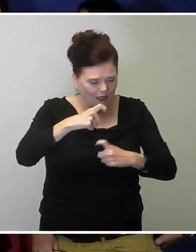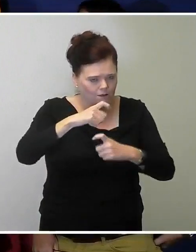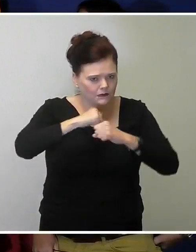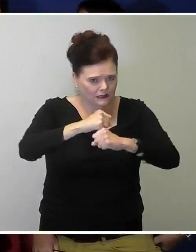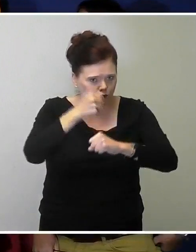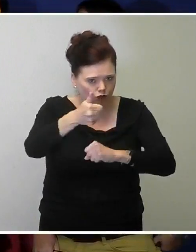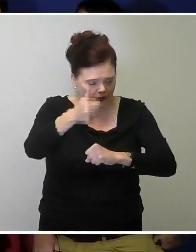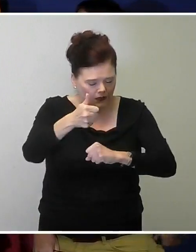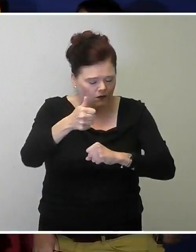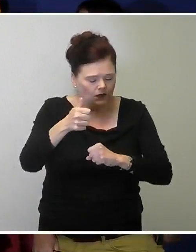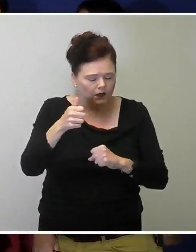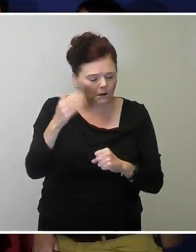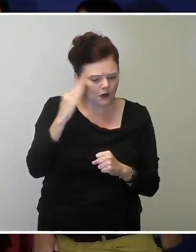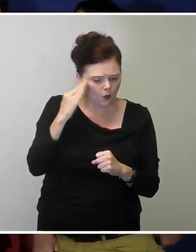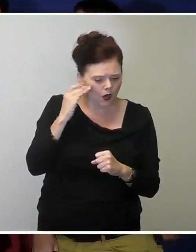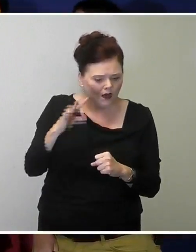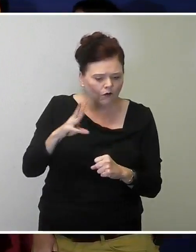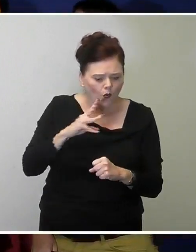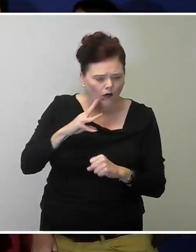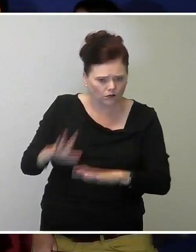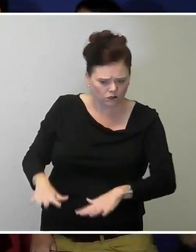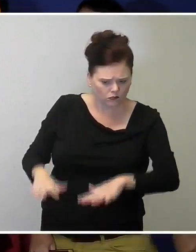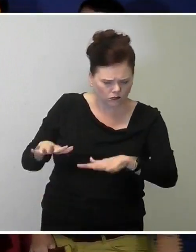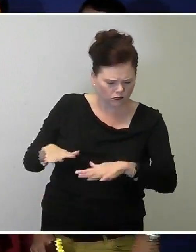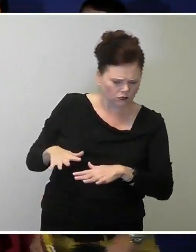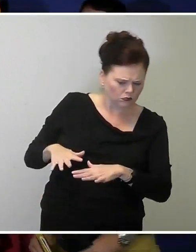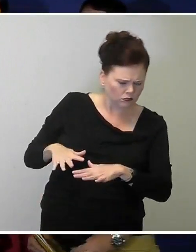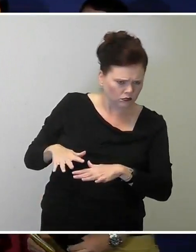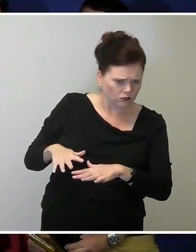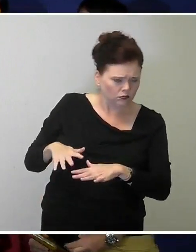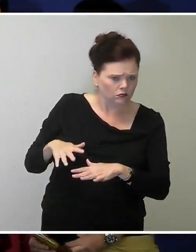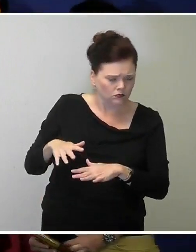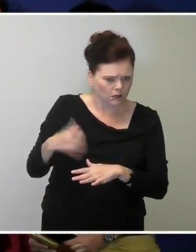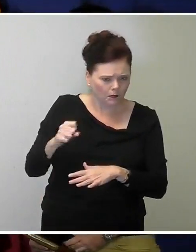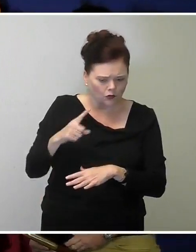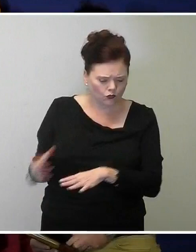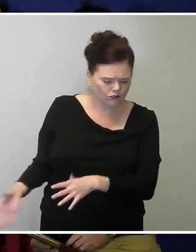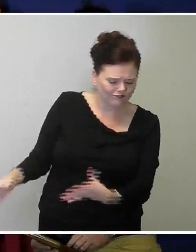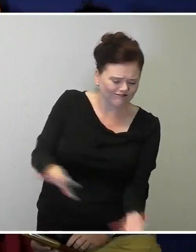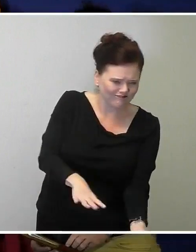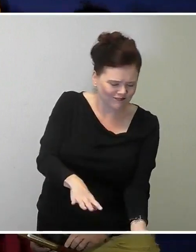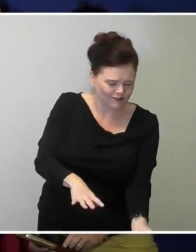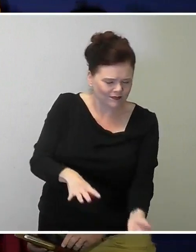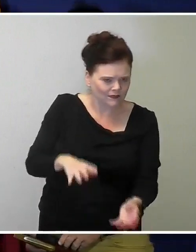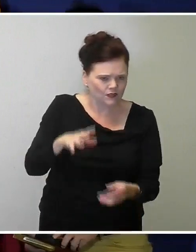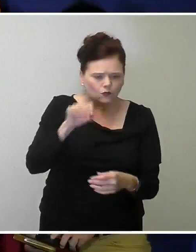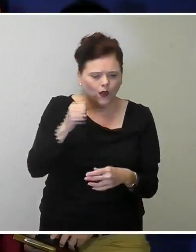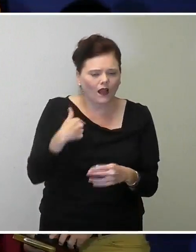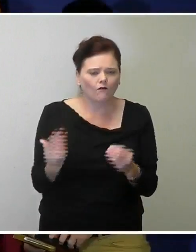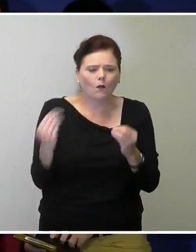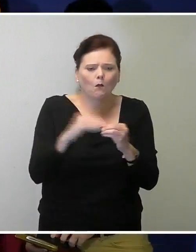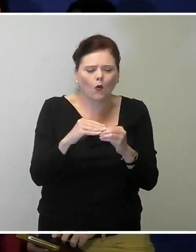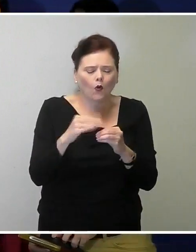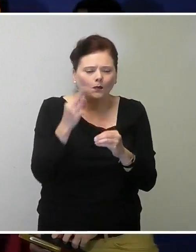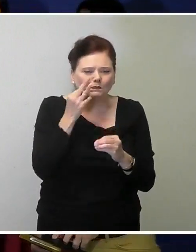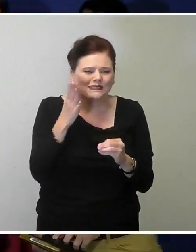YOURSELF. WEAR REPELLANT IN THE EVENING AND EARLY MORNING. COVER YOURSELF.